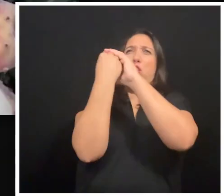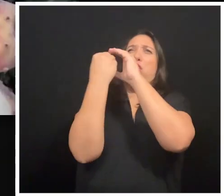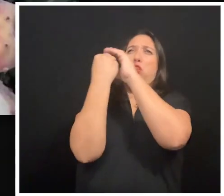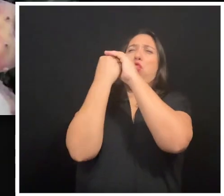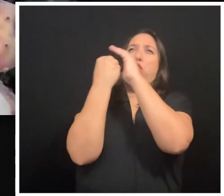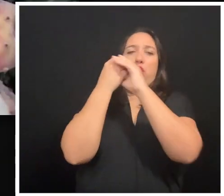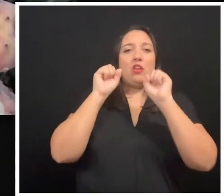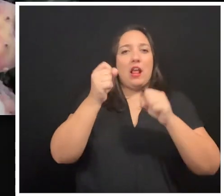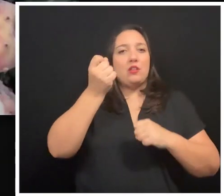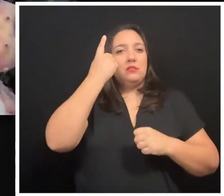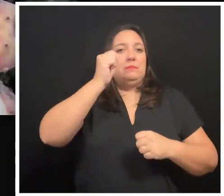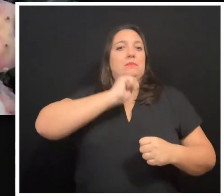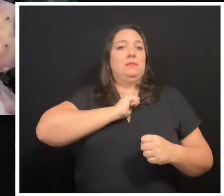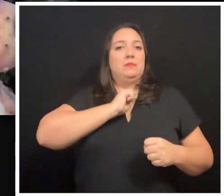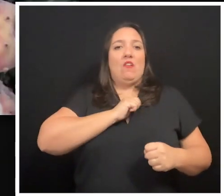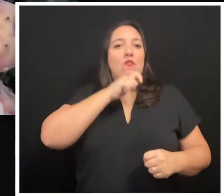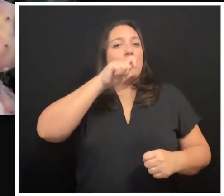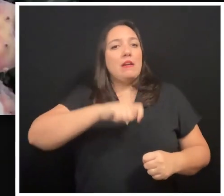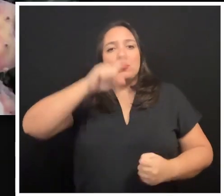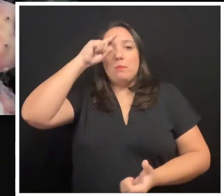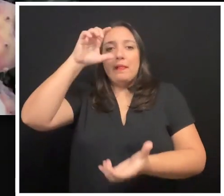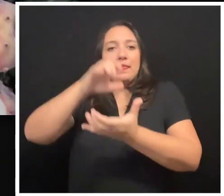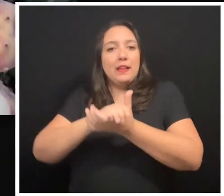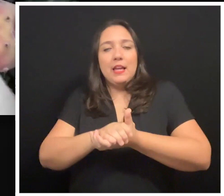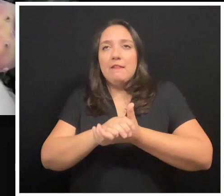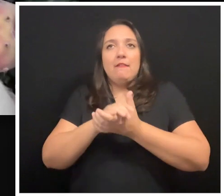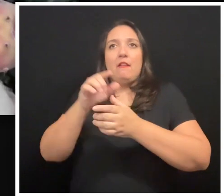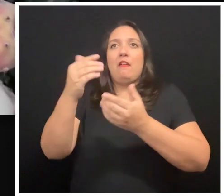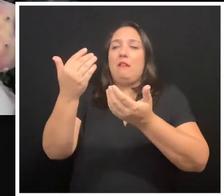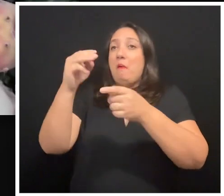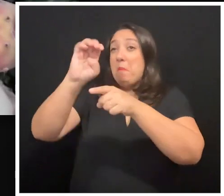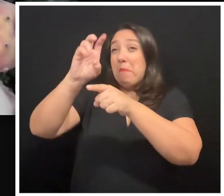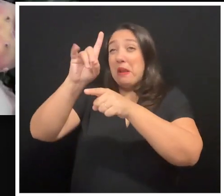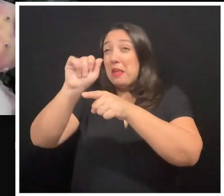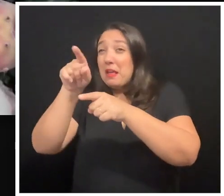to understand that they themselves don't have to believe what the media is telling them,